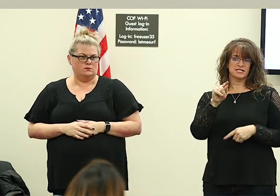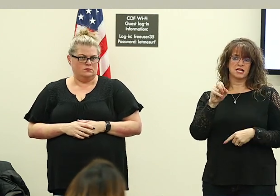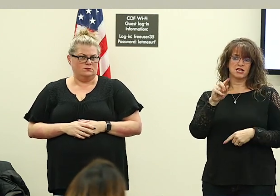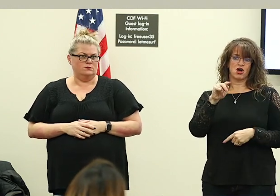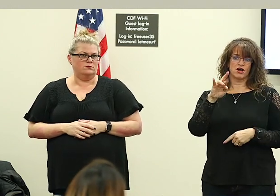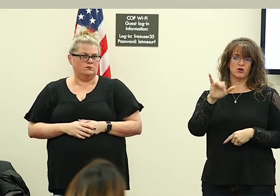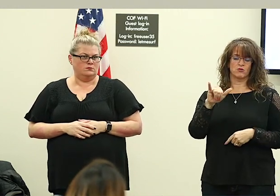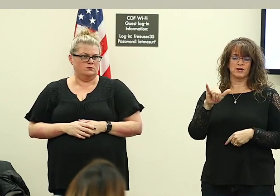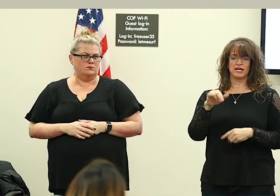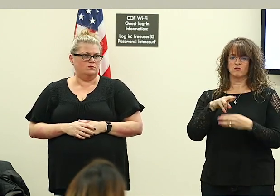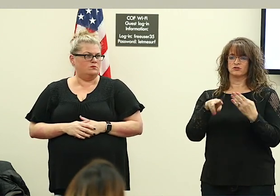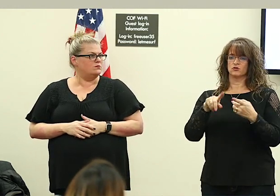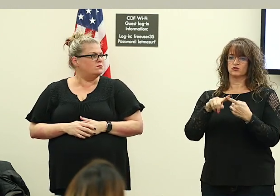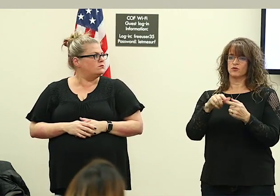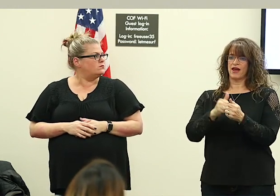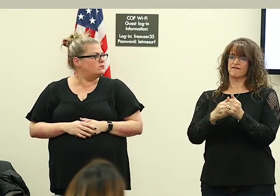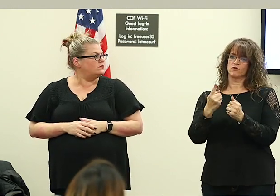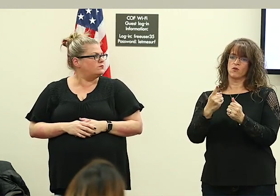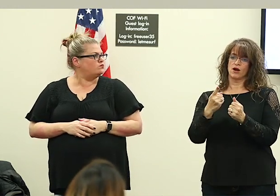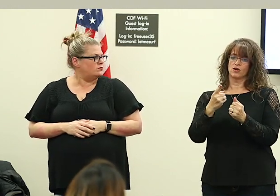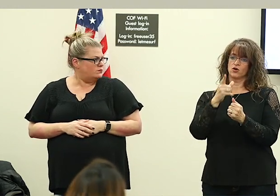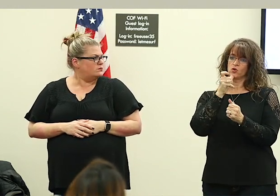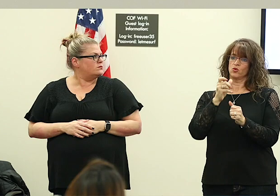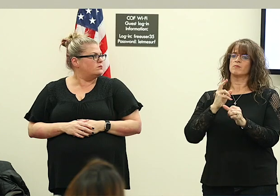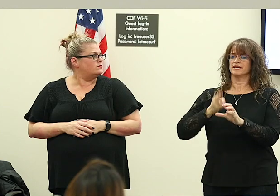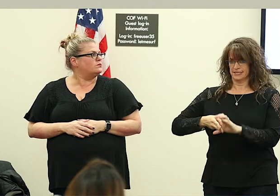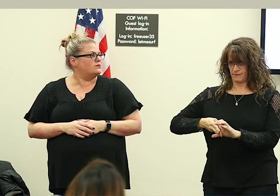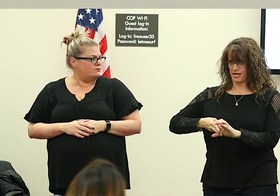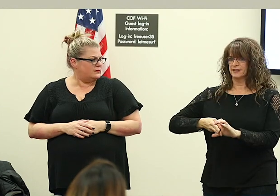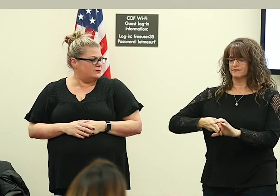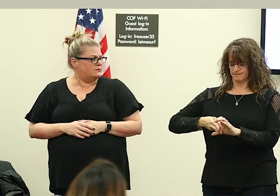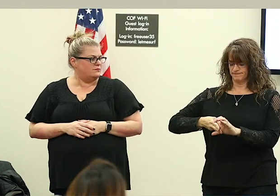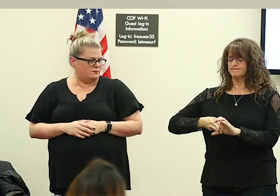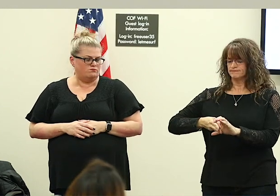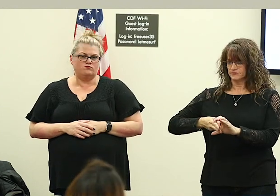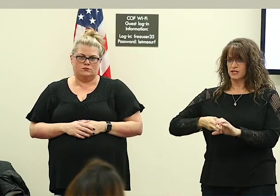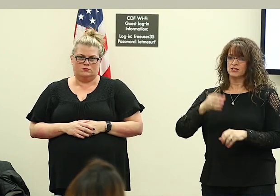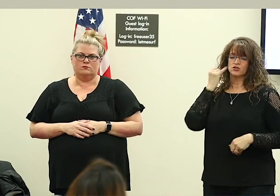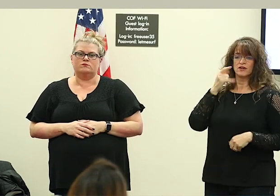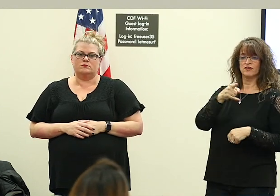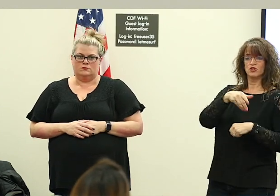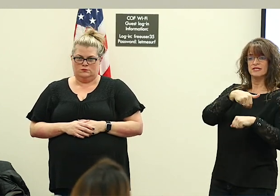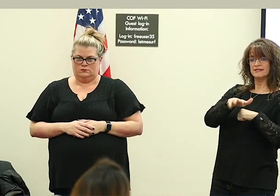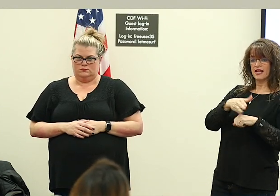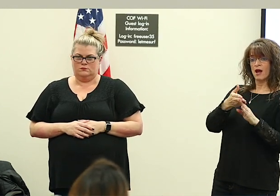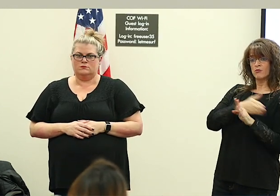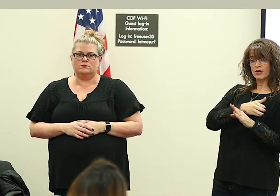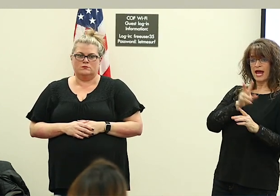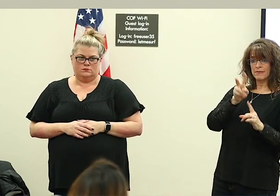to everyone who participated in the lottery. So if you submit a pre-application you will get a letter from us